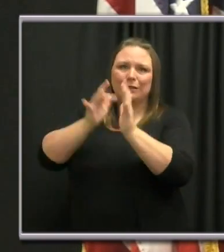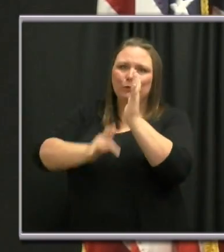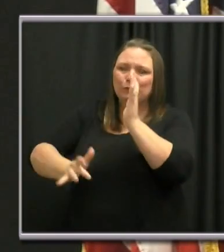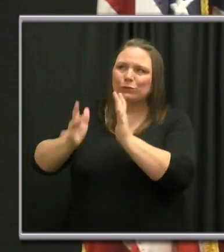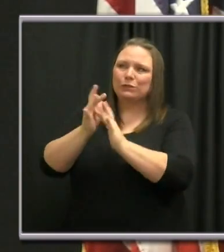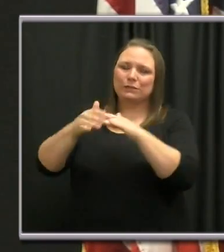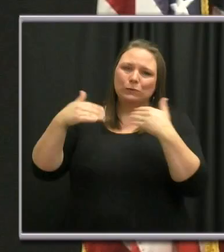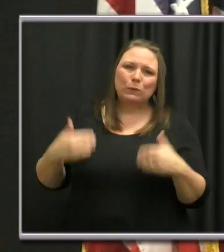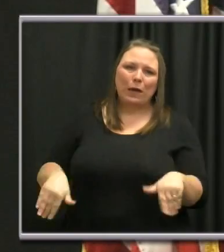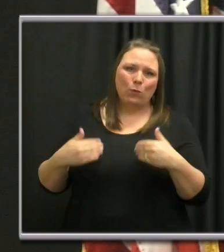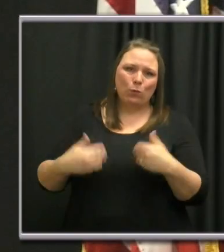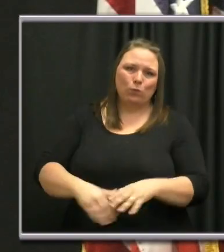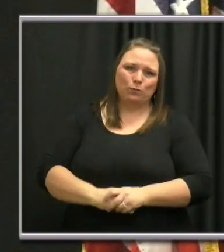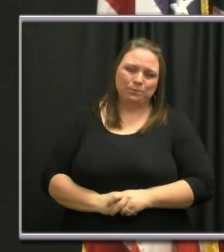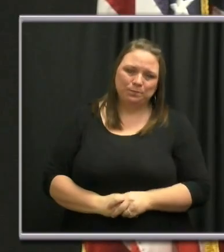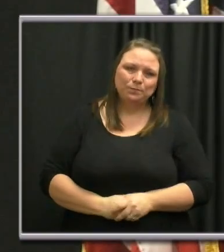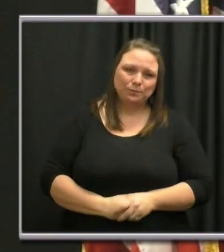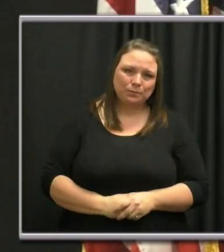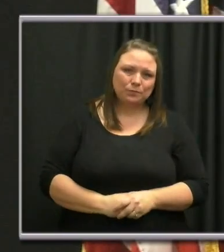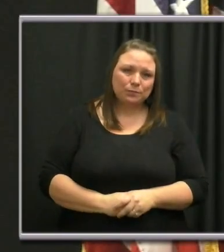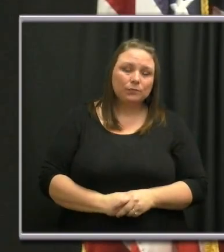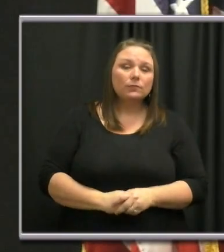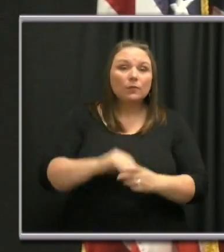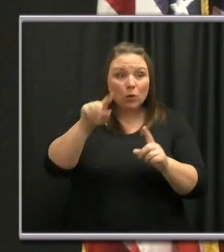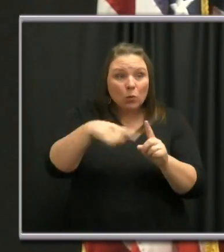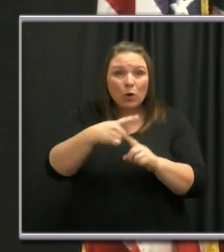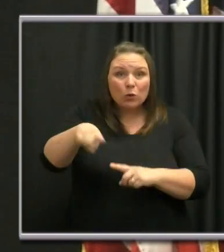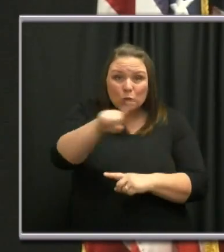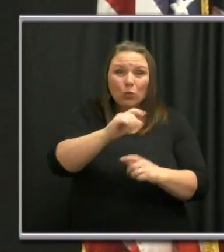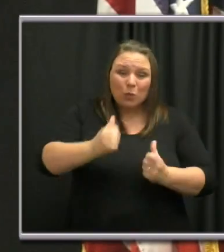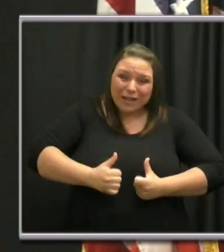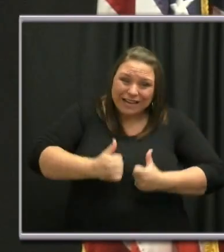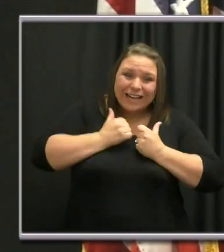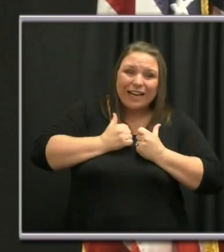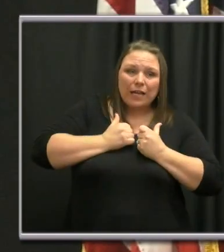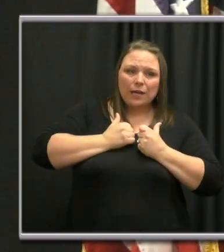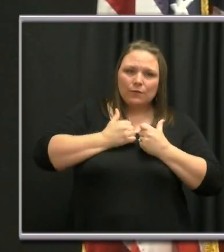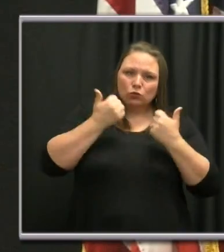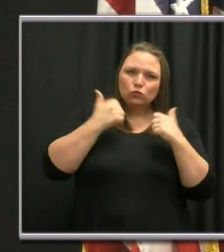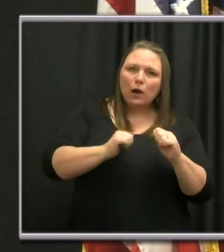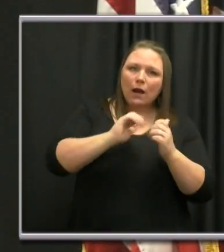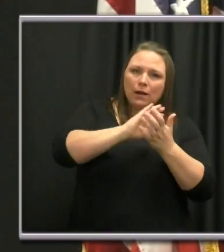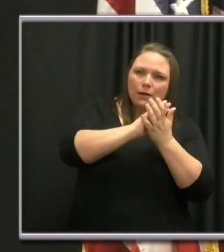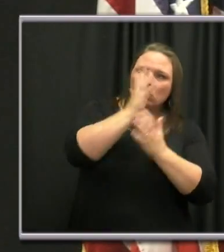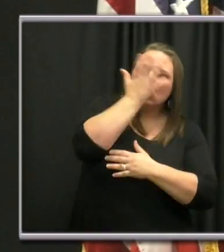CHRIST LIKE LIFE THEY ARE